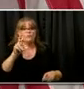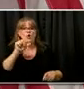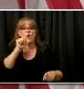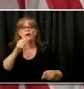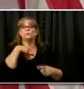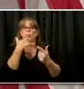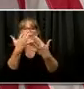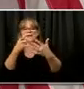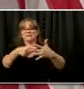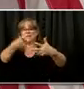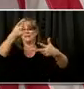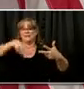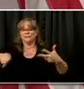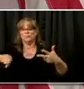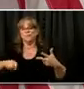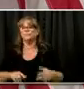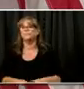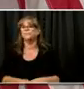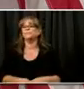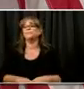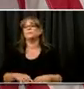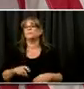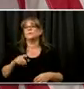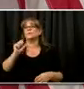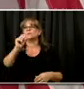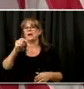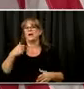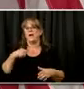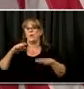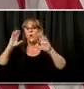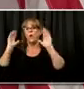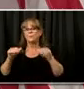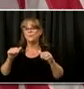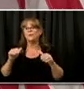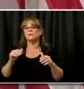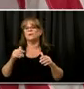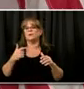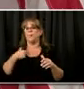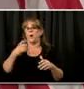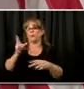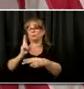i hope i hope that we're able to say uh we're now on a downward trend from the third peak but we are